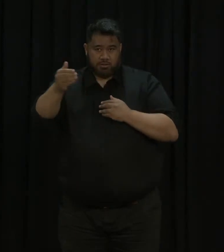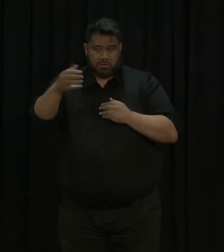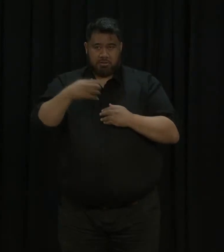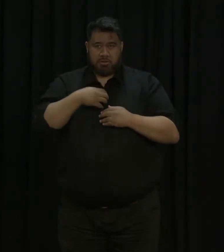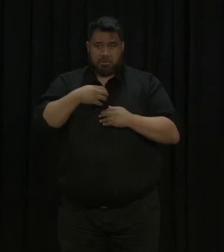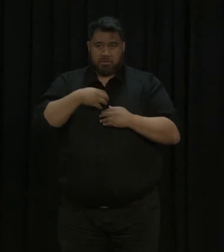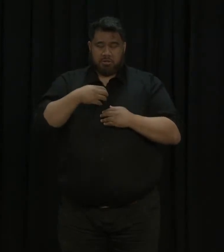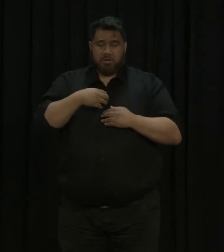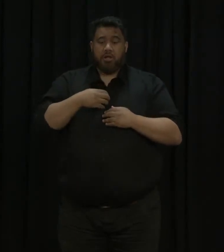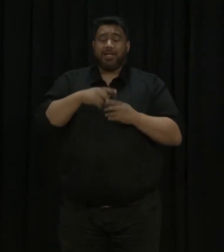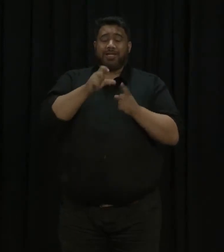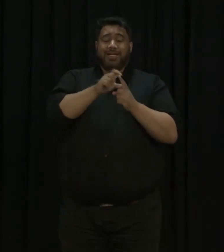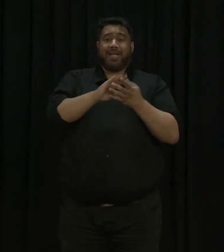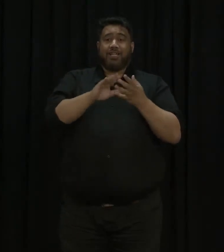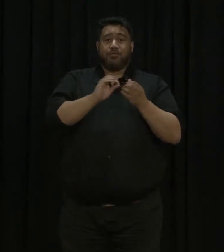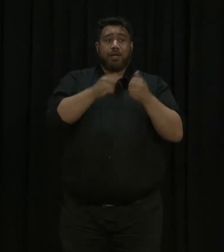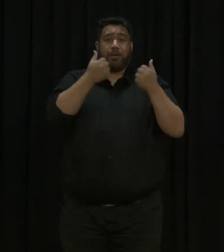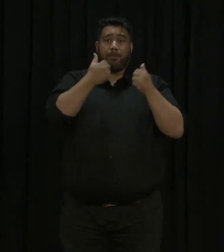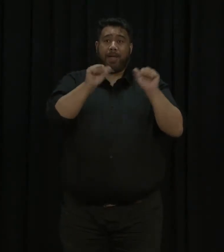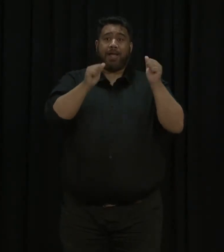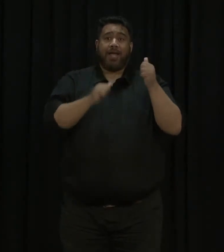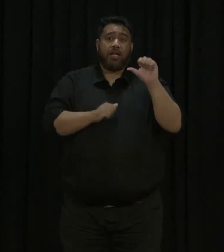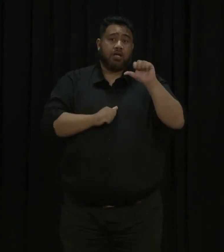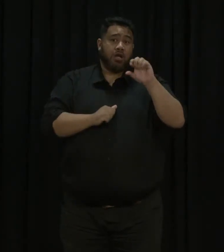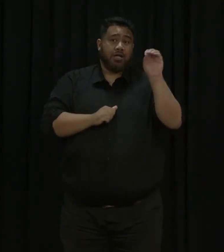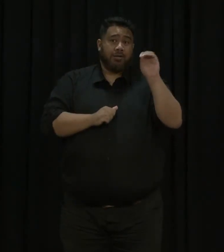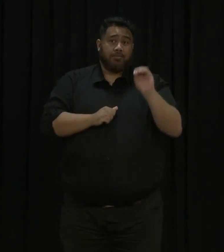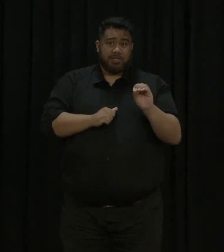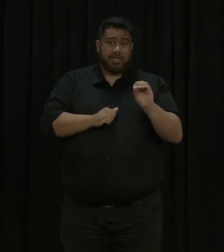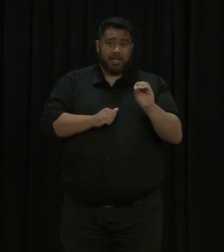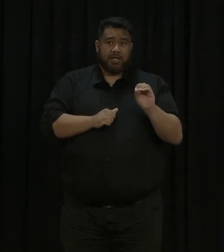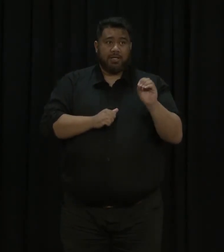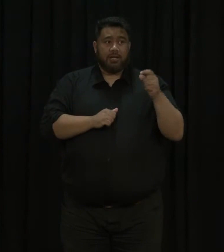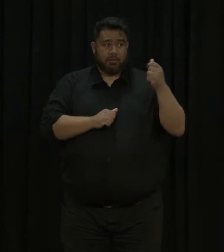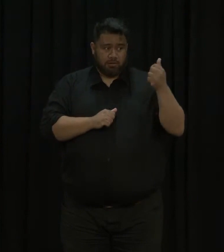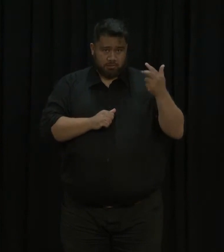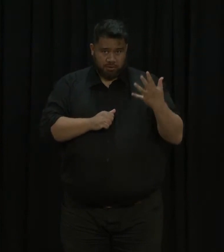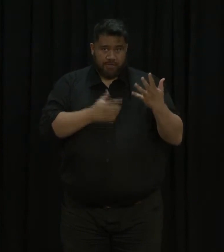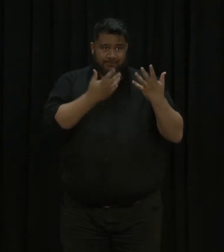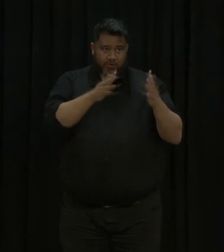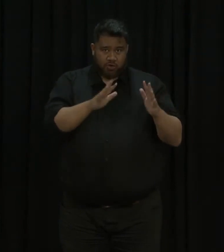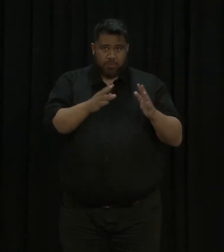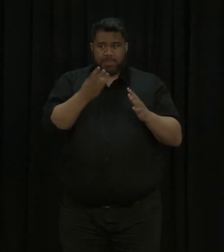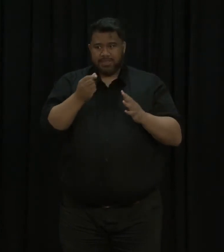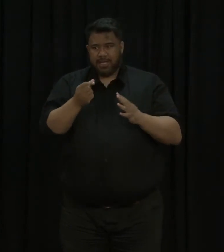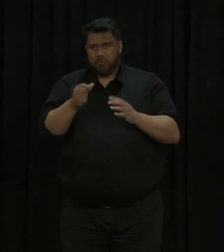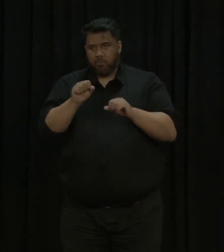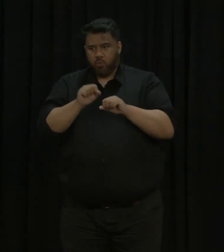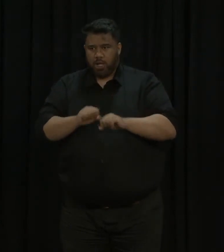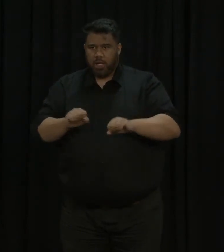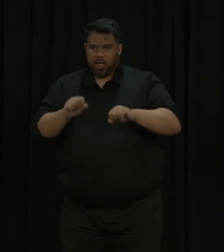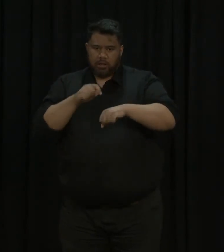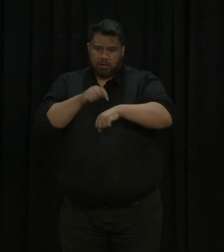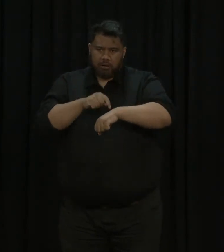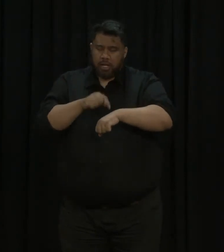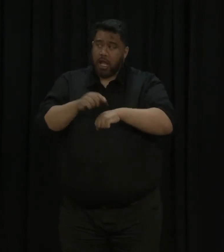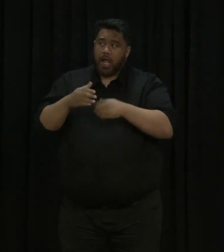What are the predictions of the moment on current vaccination rates about the last and latest DH bees to hit